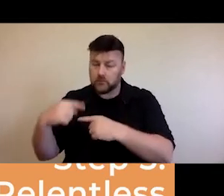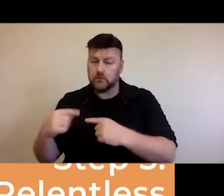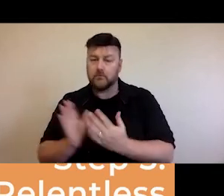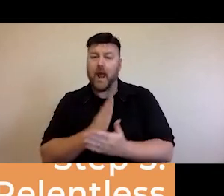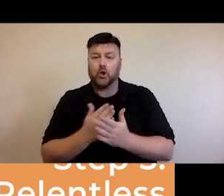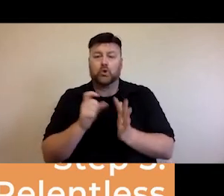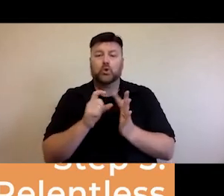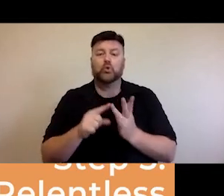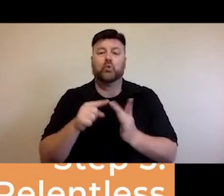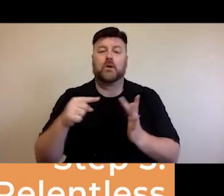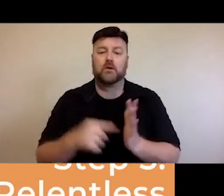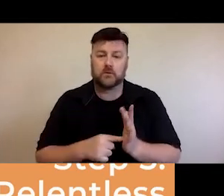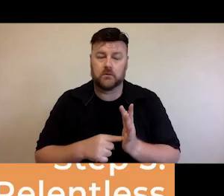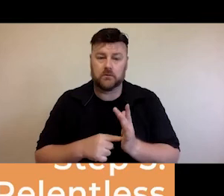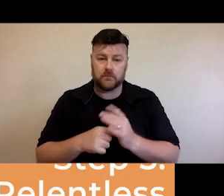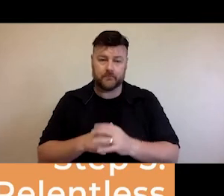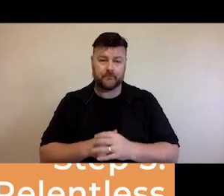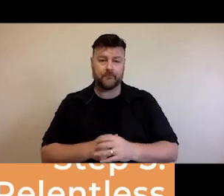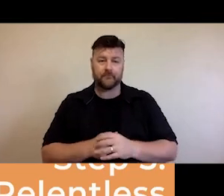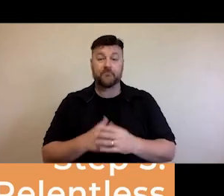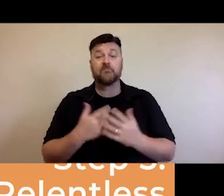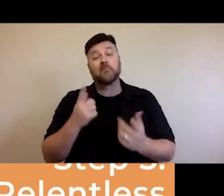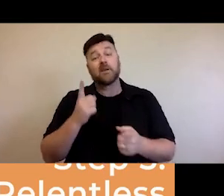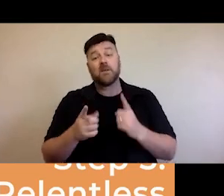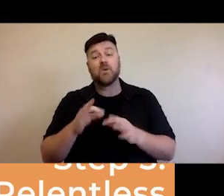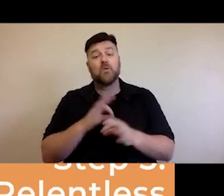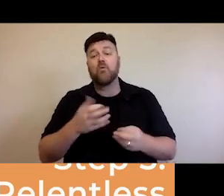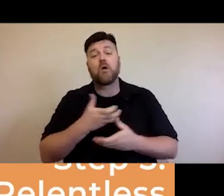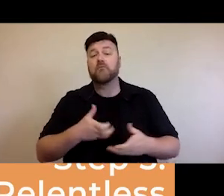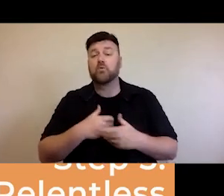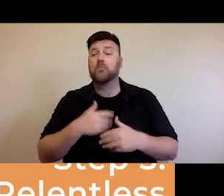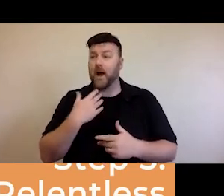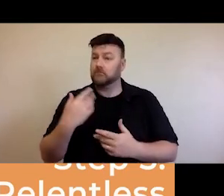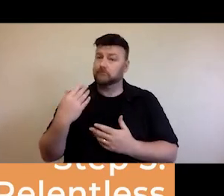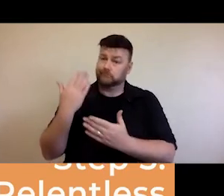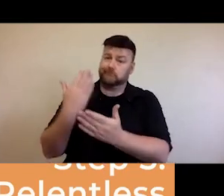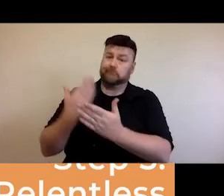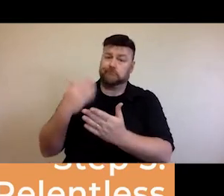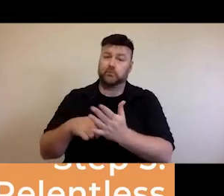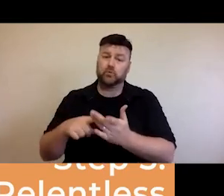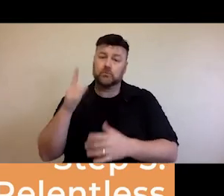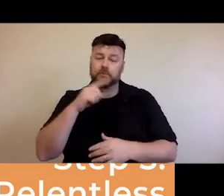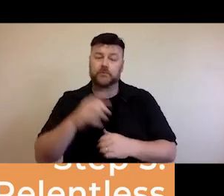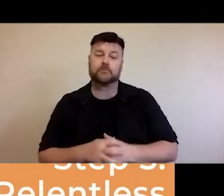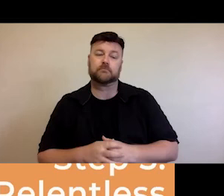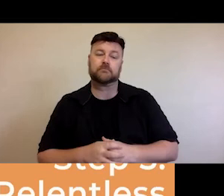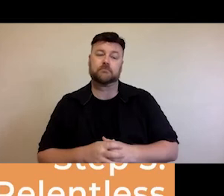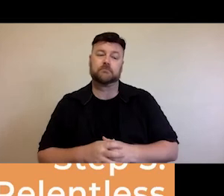accountable. Often, that can be an uncomfortable conversation. Fourth - lead. Connect.